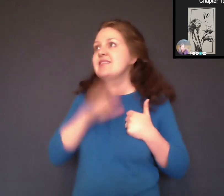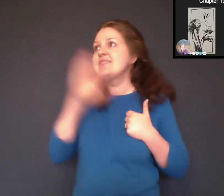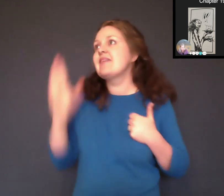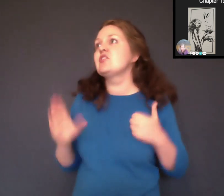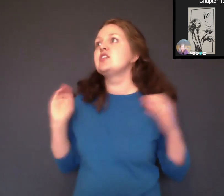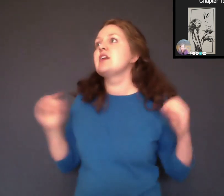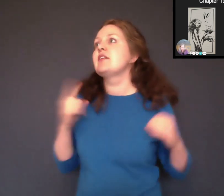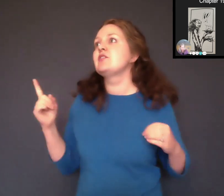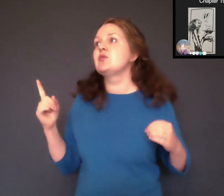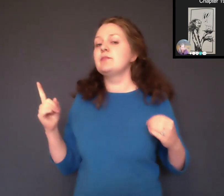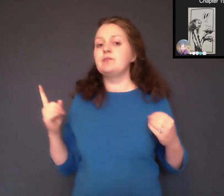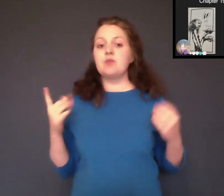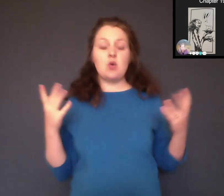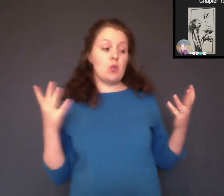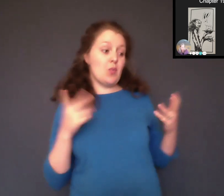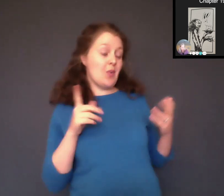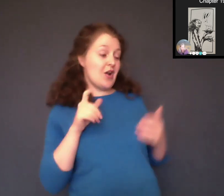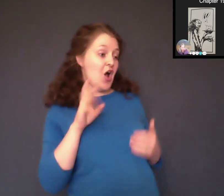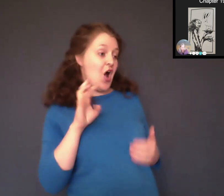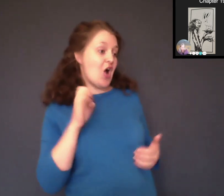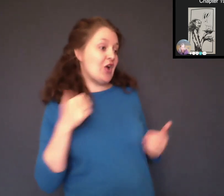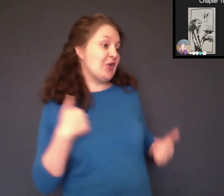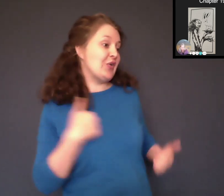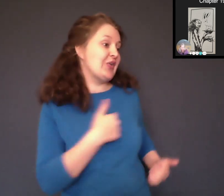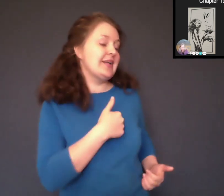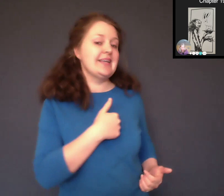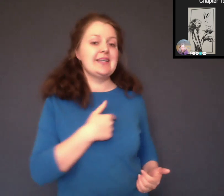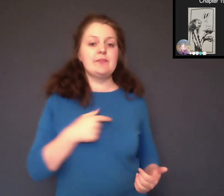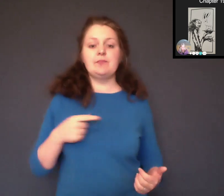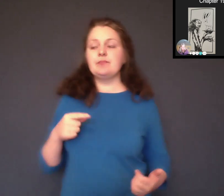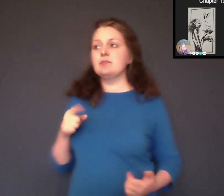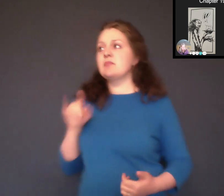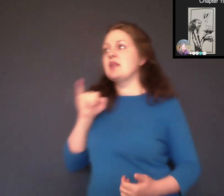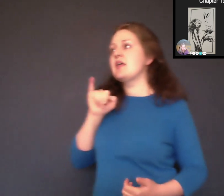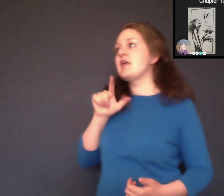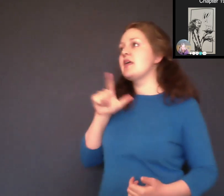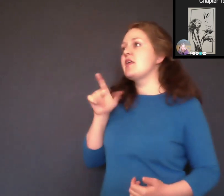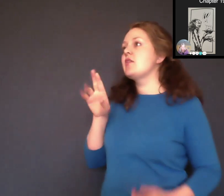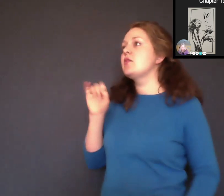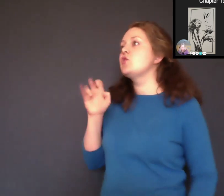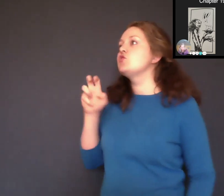rich just asked illusions harvey replied ushering mrs griffin and her cat passed